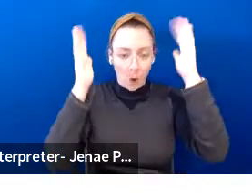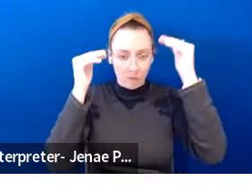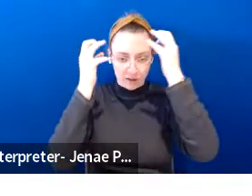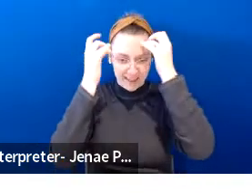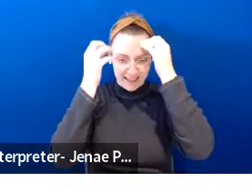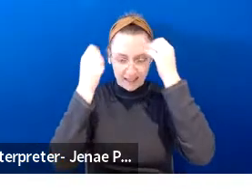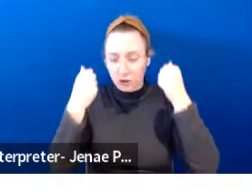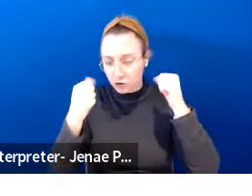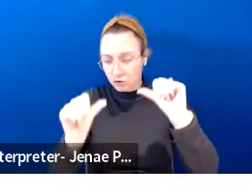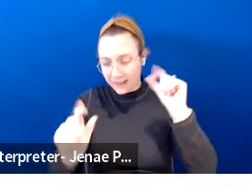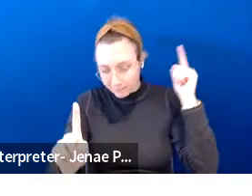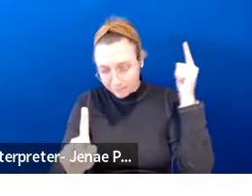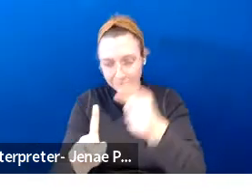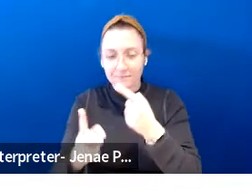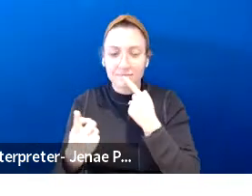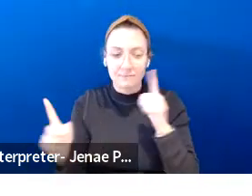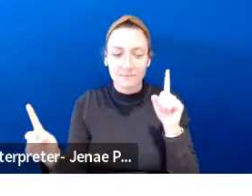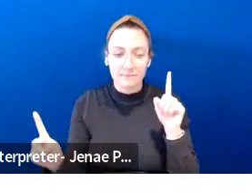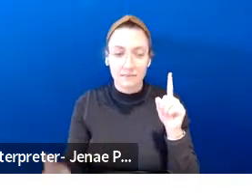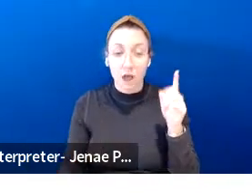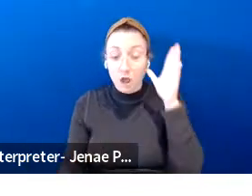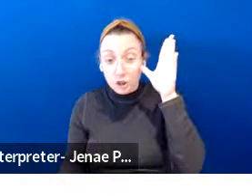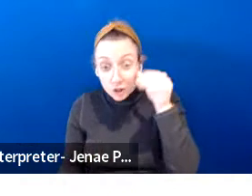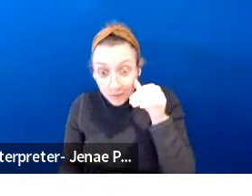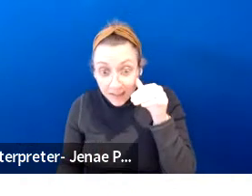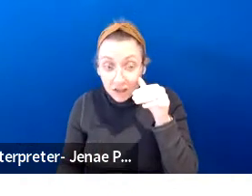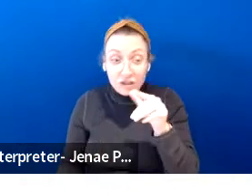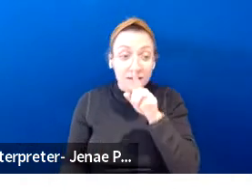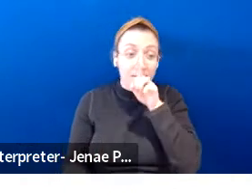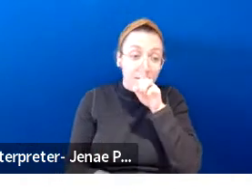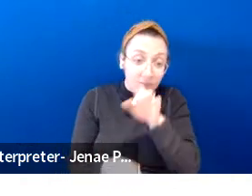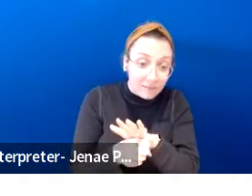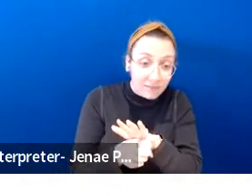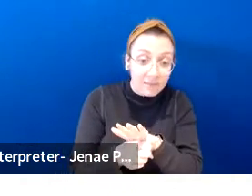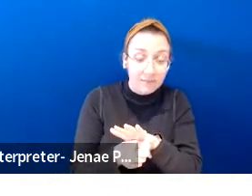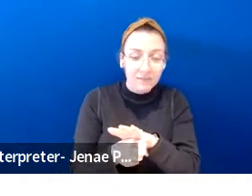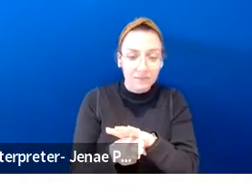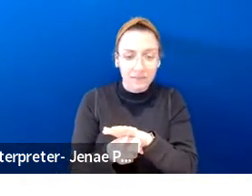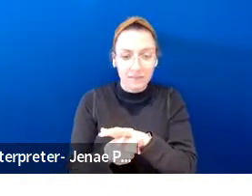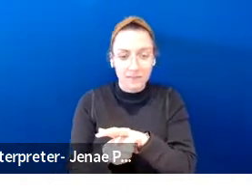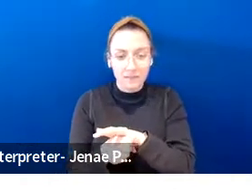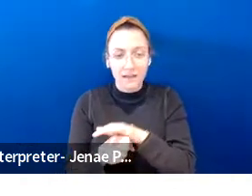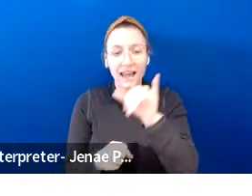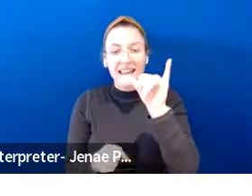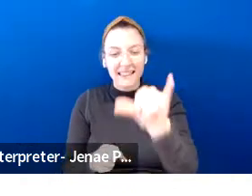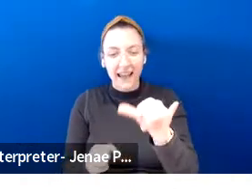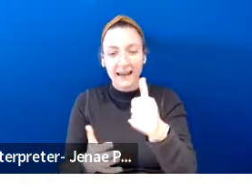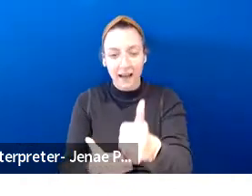So it has determination and commitments and those help us move us towards our goals.